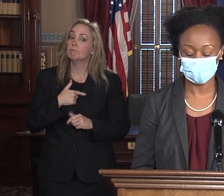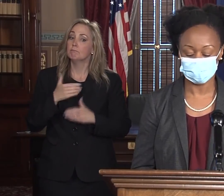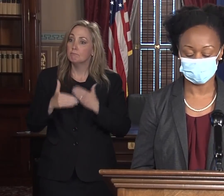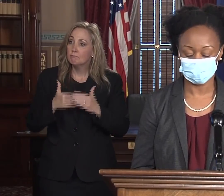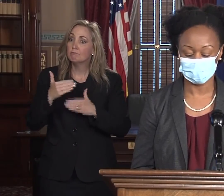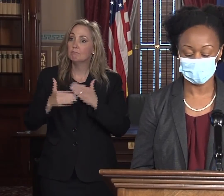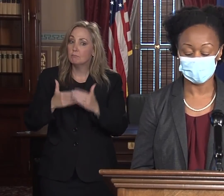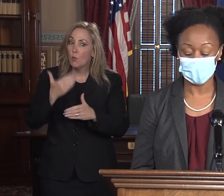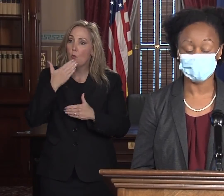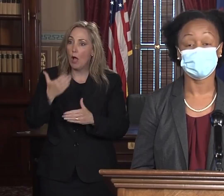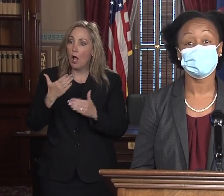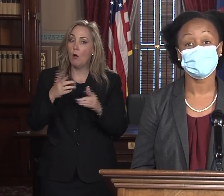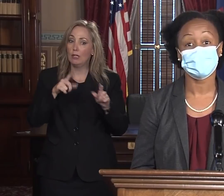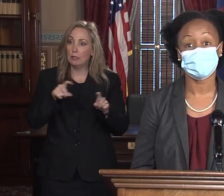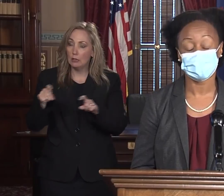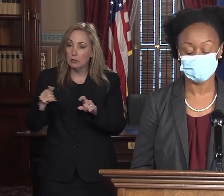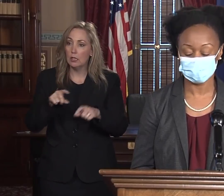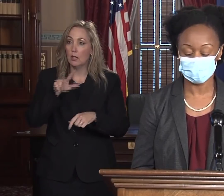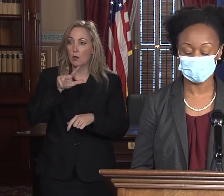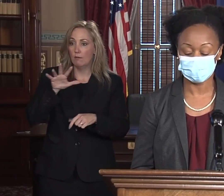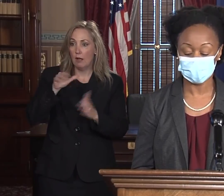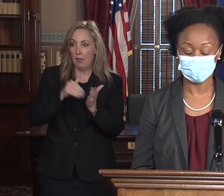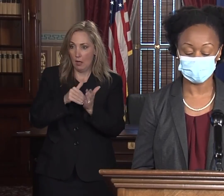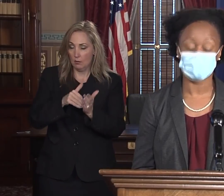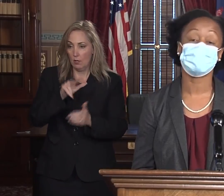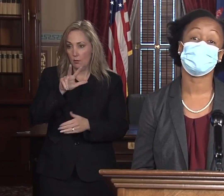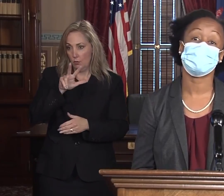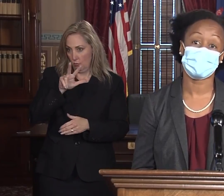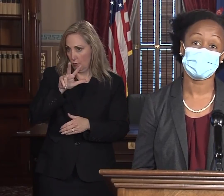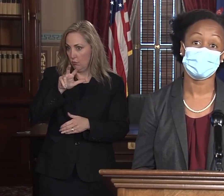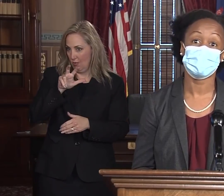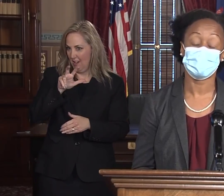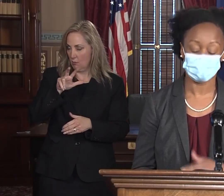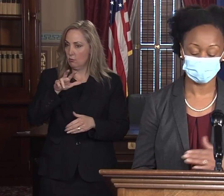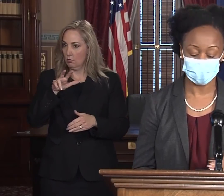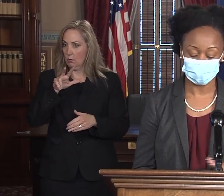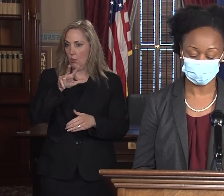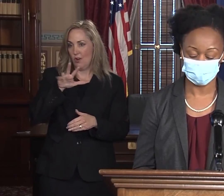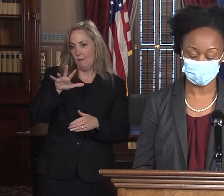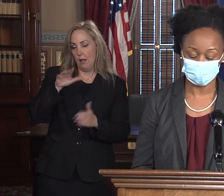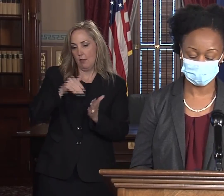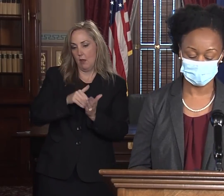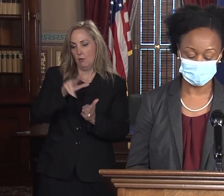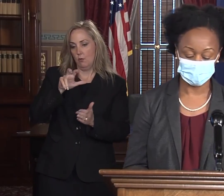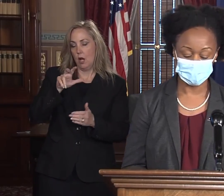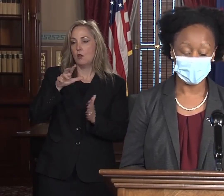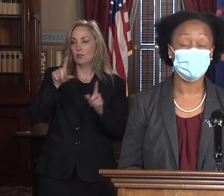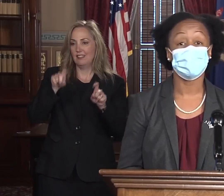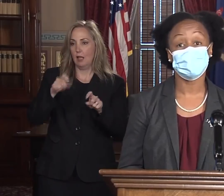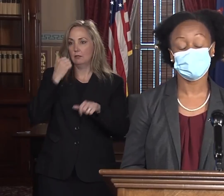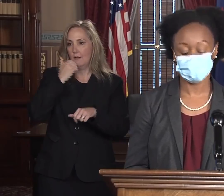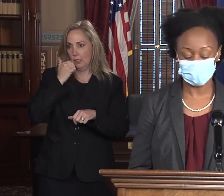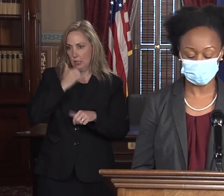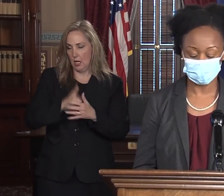JUST ONE MONTH AGO. WE ARE DOING WELL. THIS IS GOOD NEWS. WE ARE DOING WELL WITH TESTING